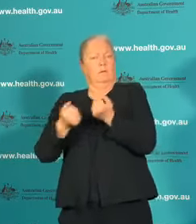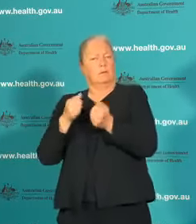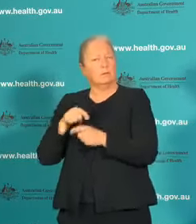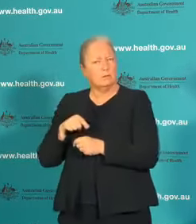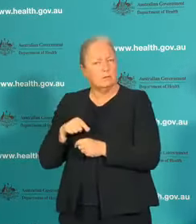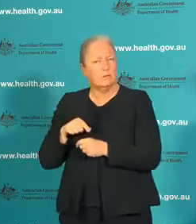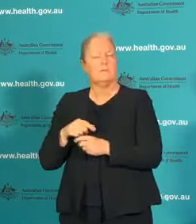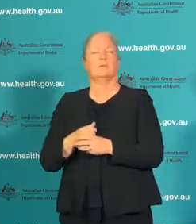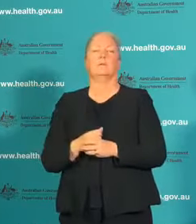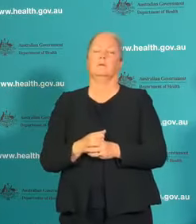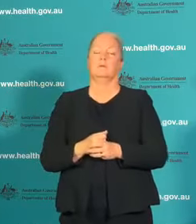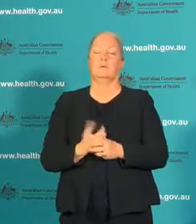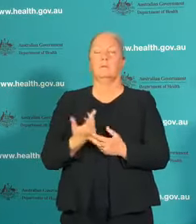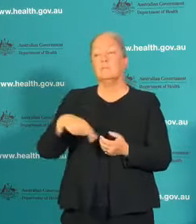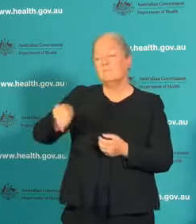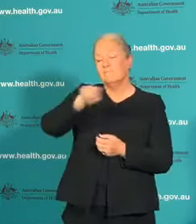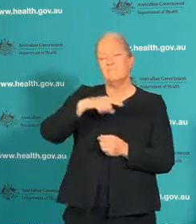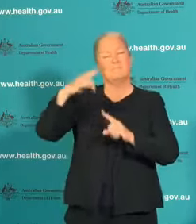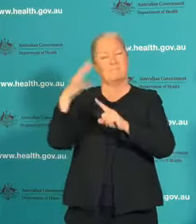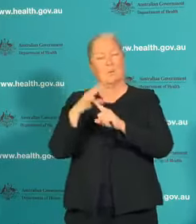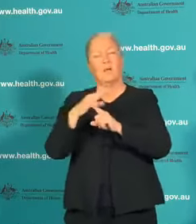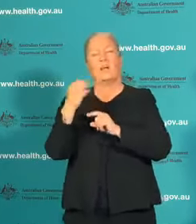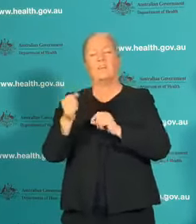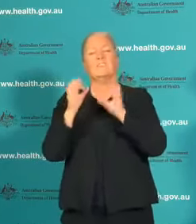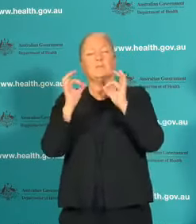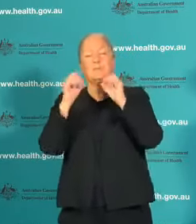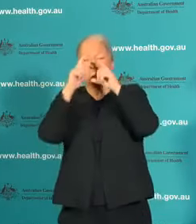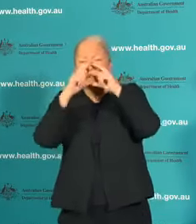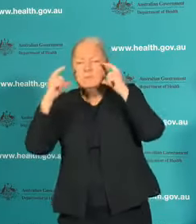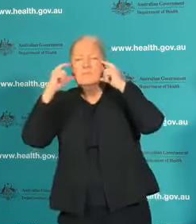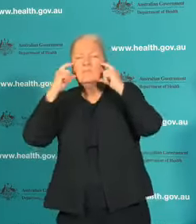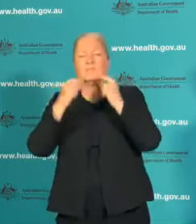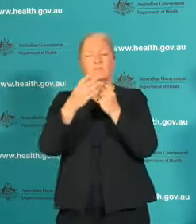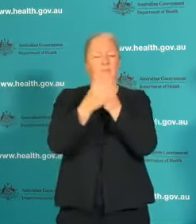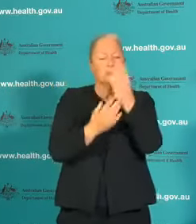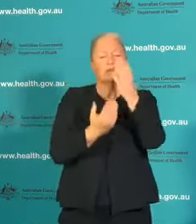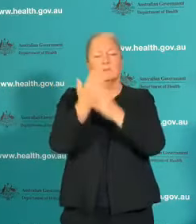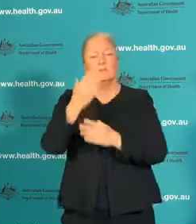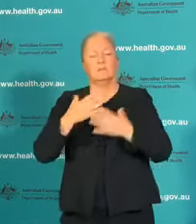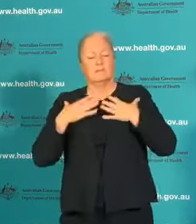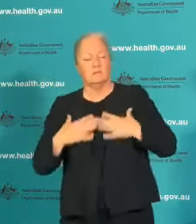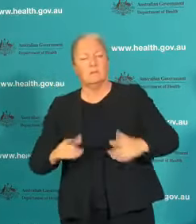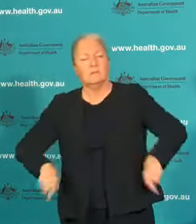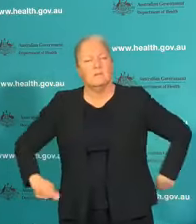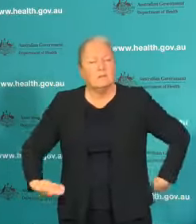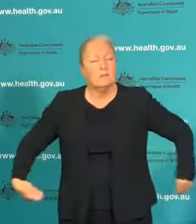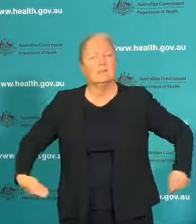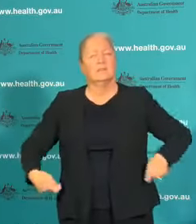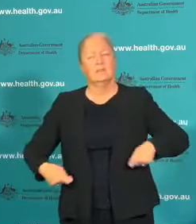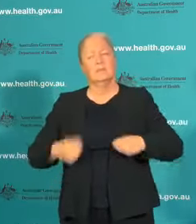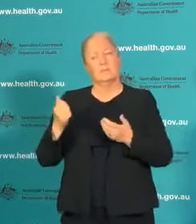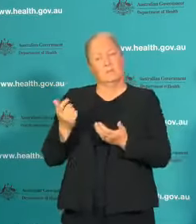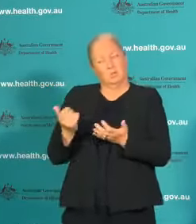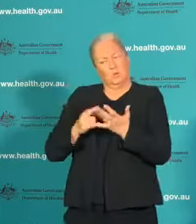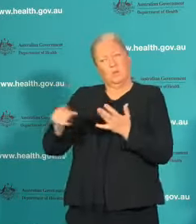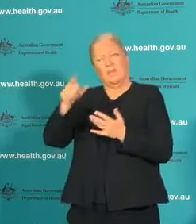have access to the personal protective equipment they need to do their jobs safely and to have access to support from colleagues